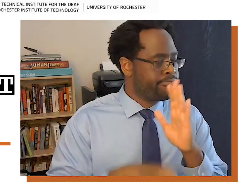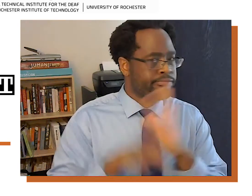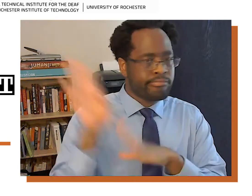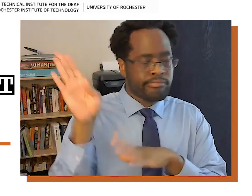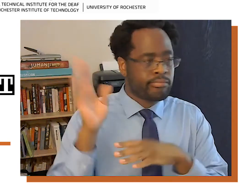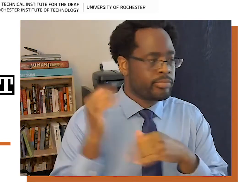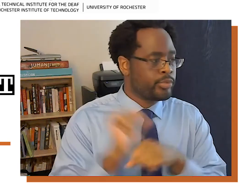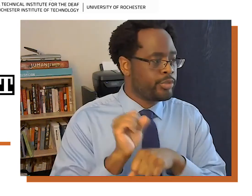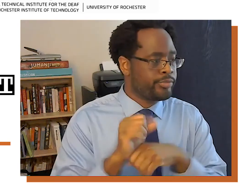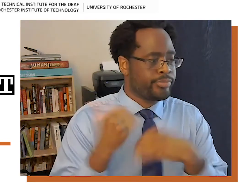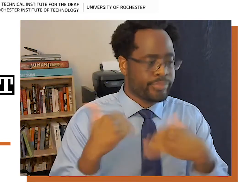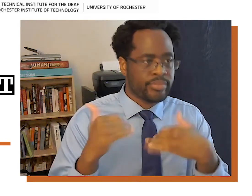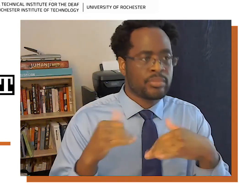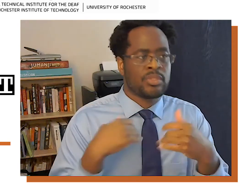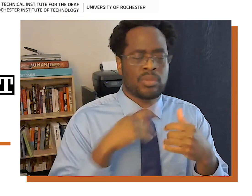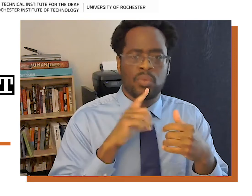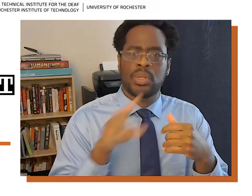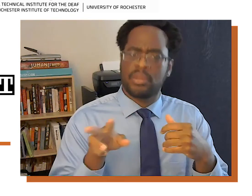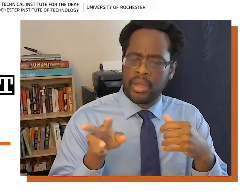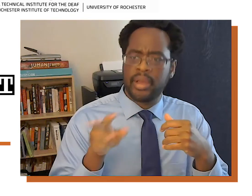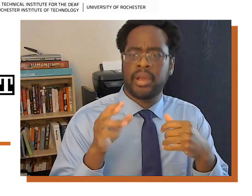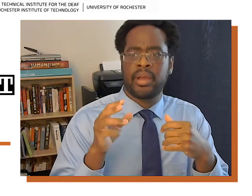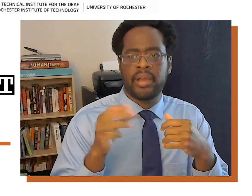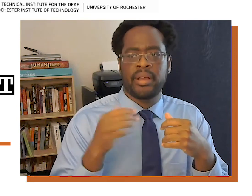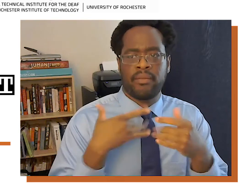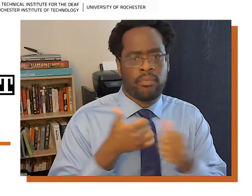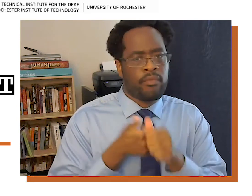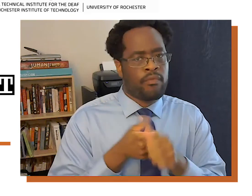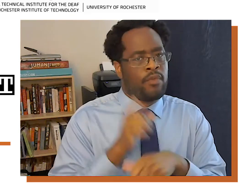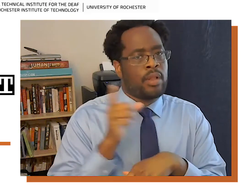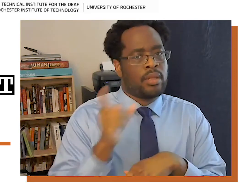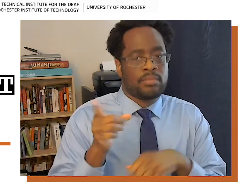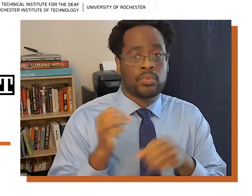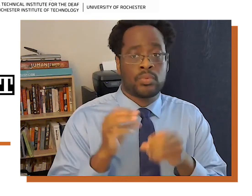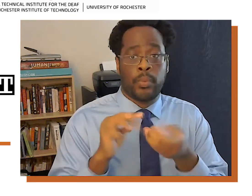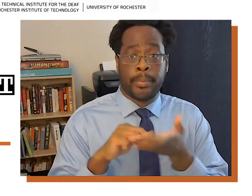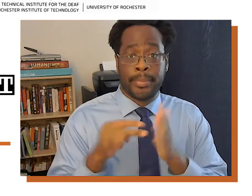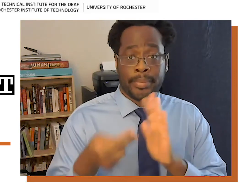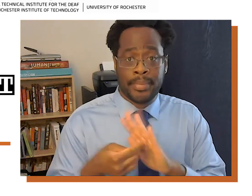and then excel in his career and so on and so forth,